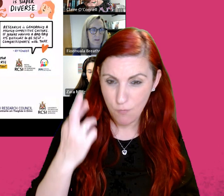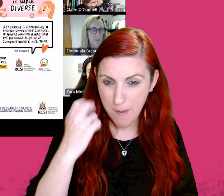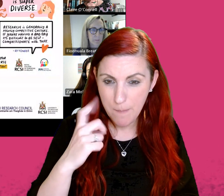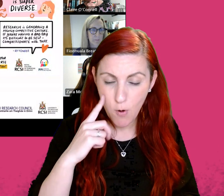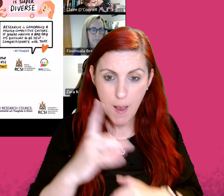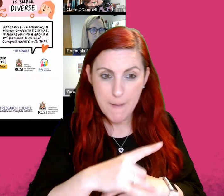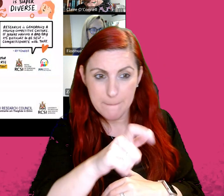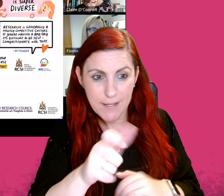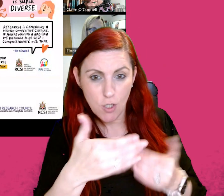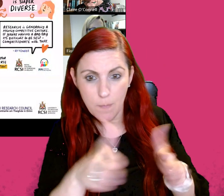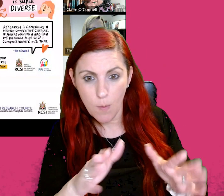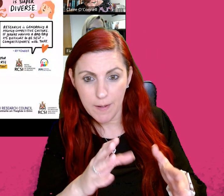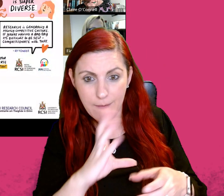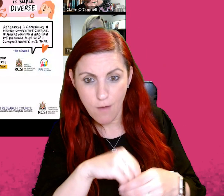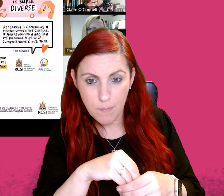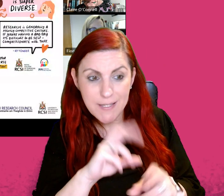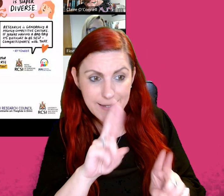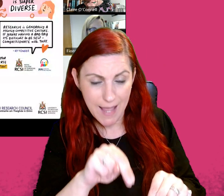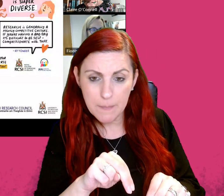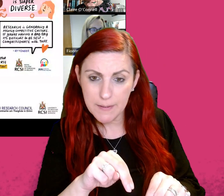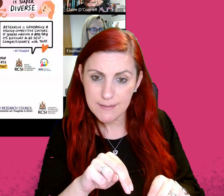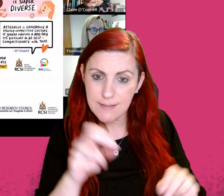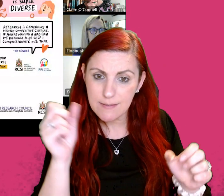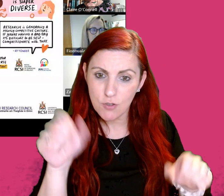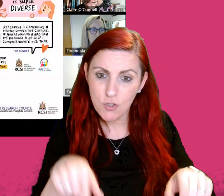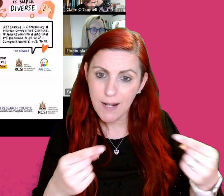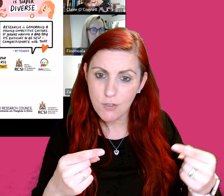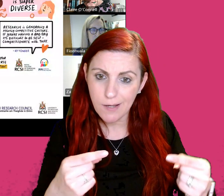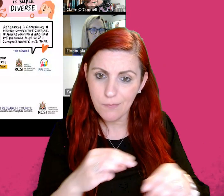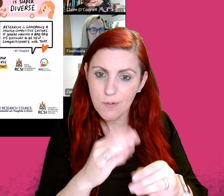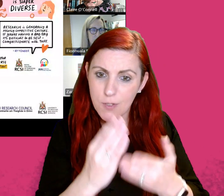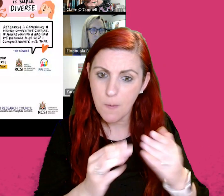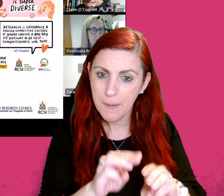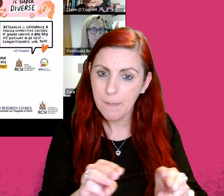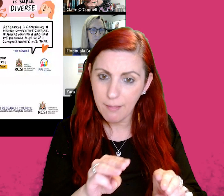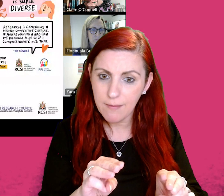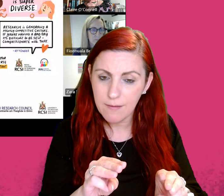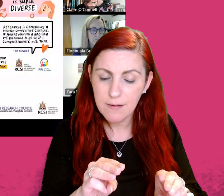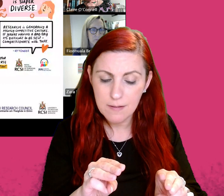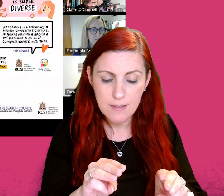difficult for certain people or people might um find it a particular challenge so do take into